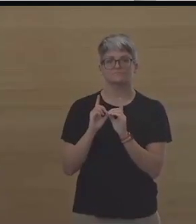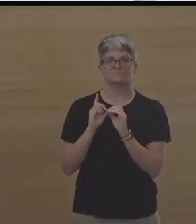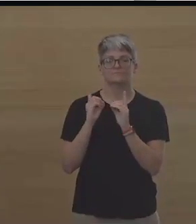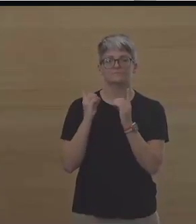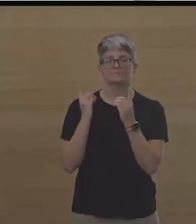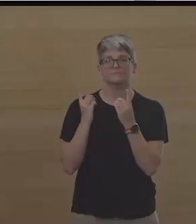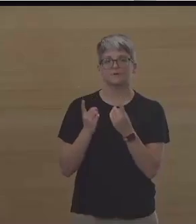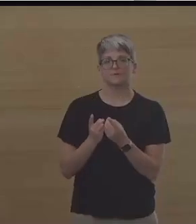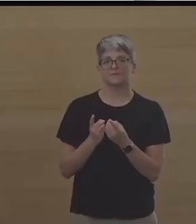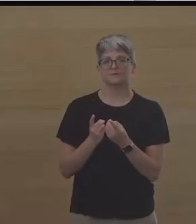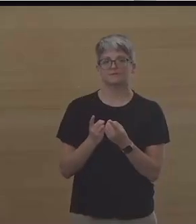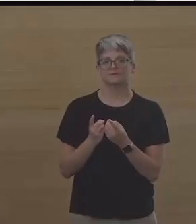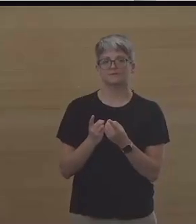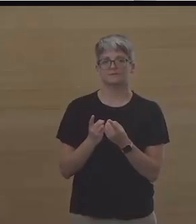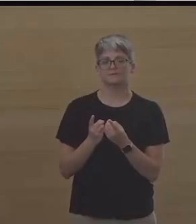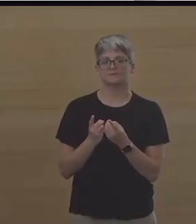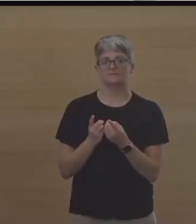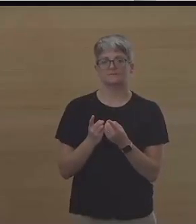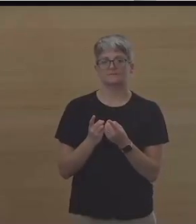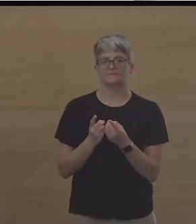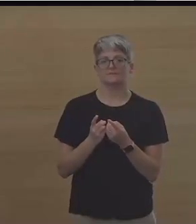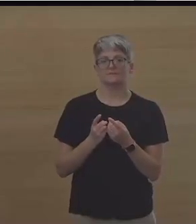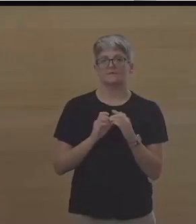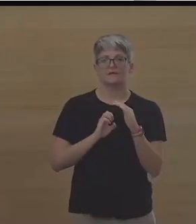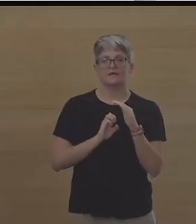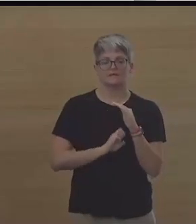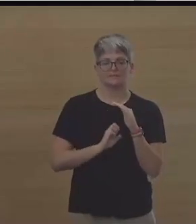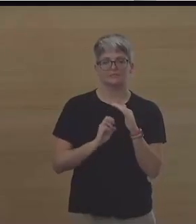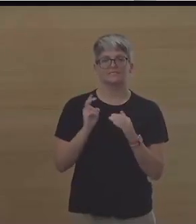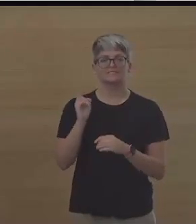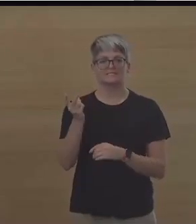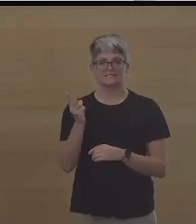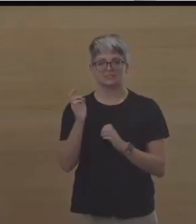Elementary and Secondary Education, (DESE)